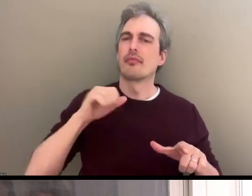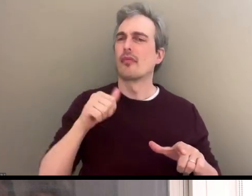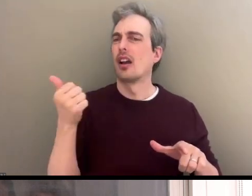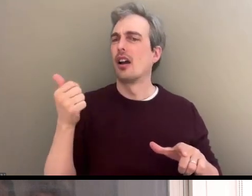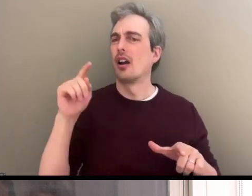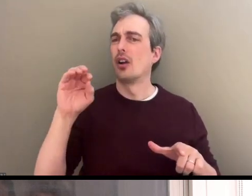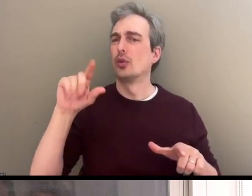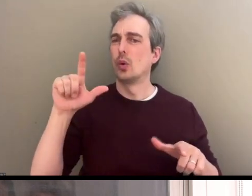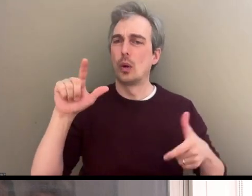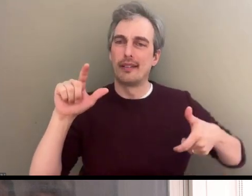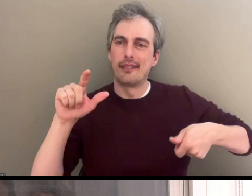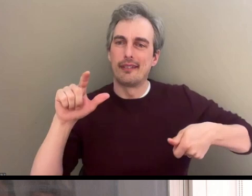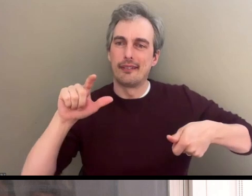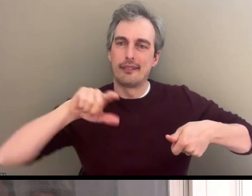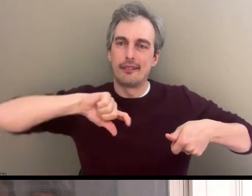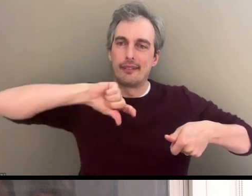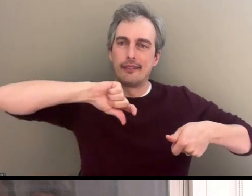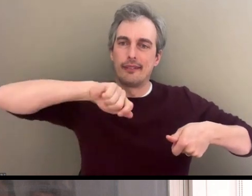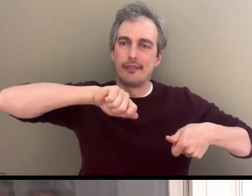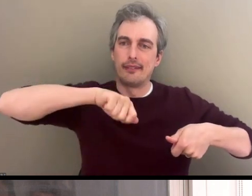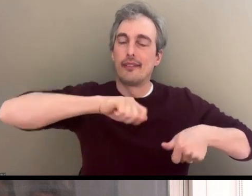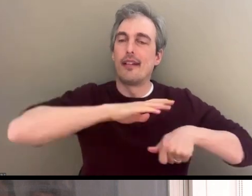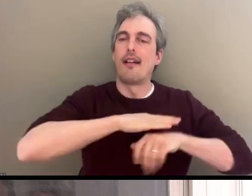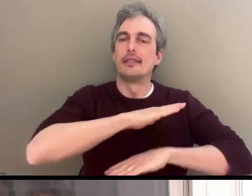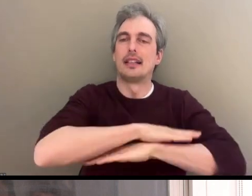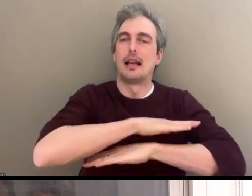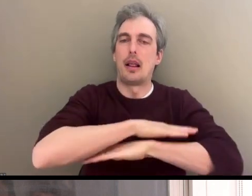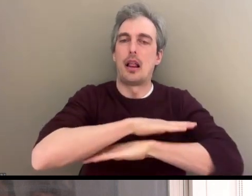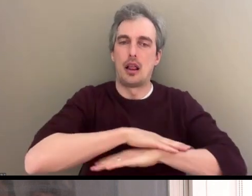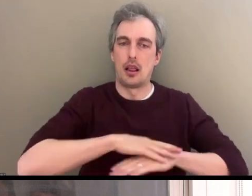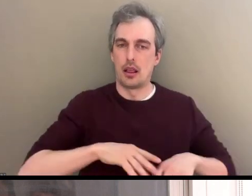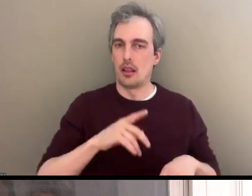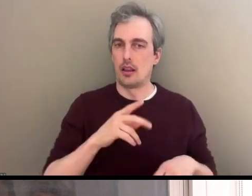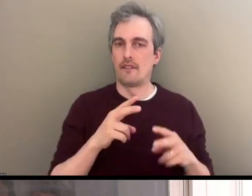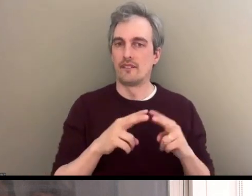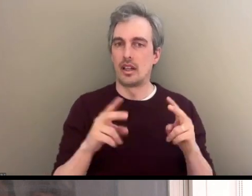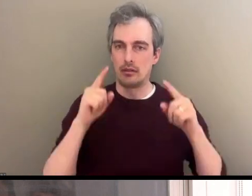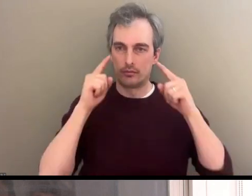But she's using it on a table. And she's really focused on what she's using the screwdriver for.